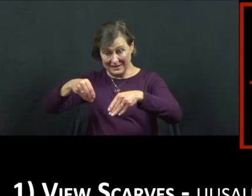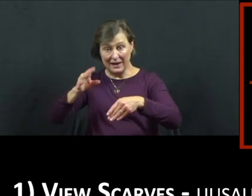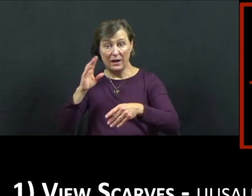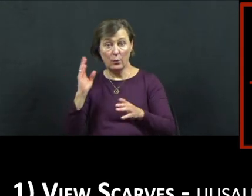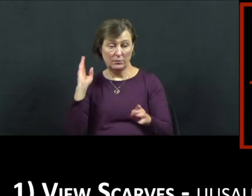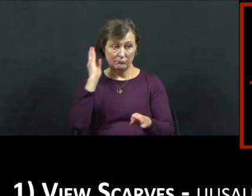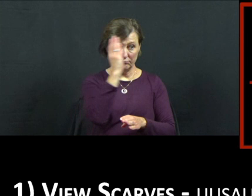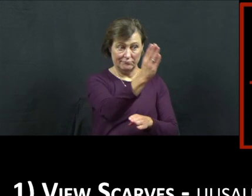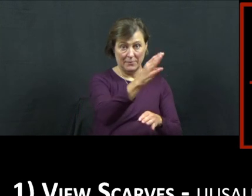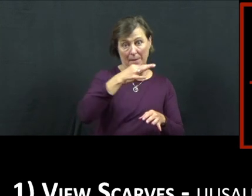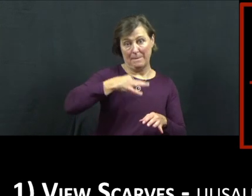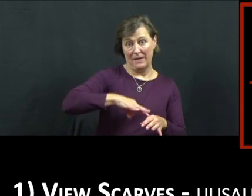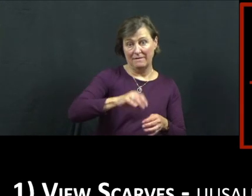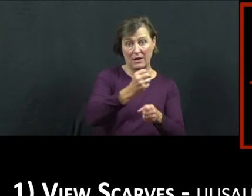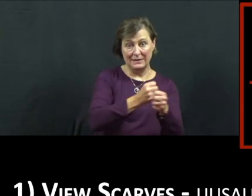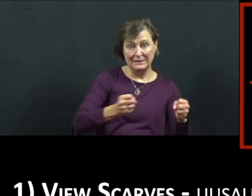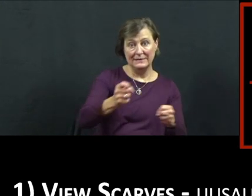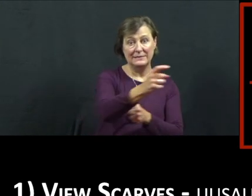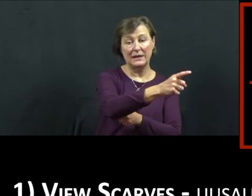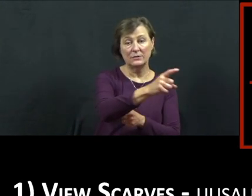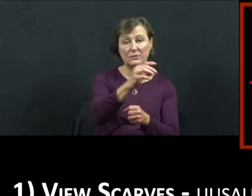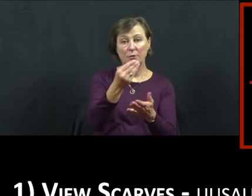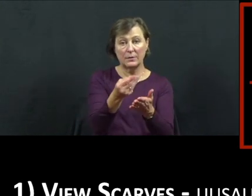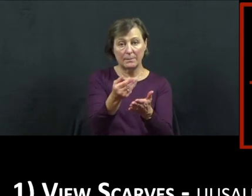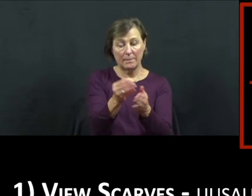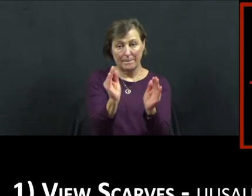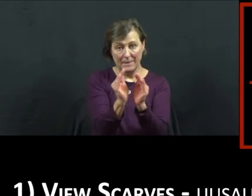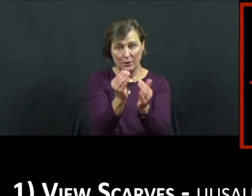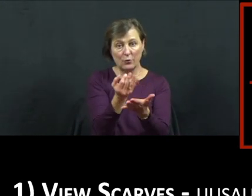next year's microfinance projects, and continue our work